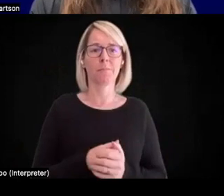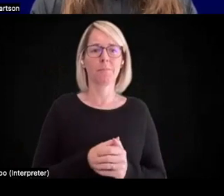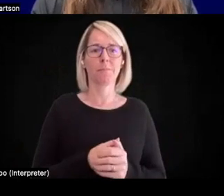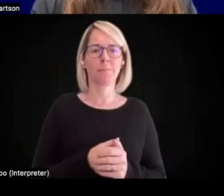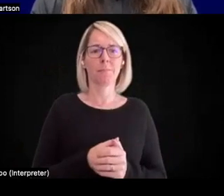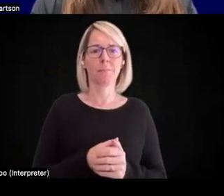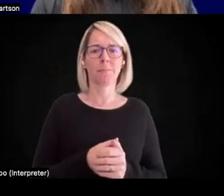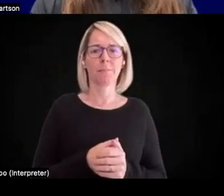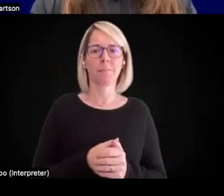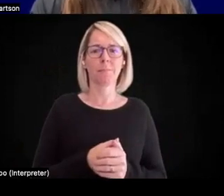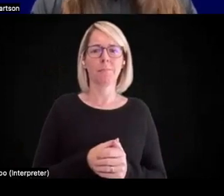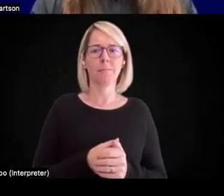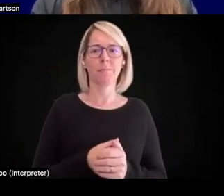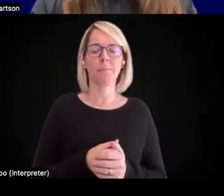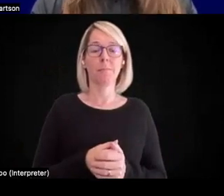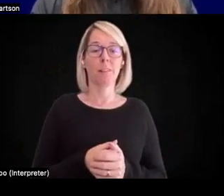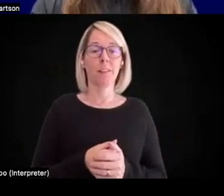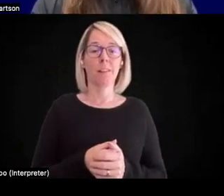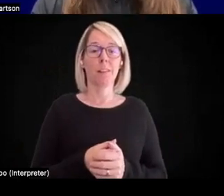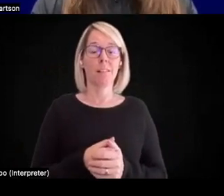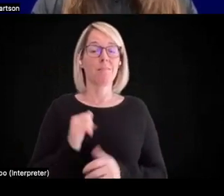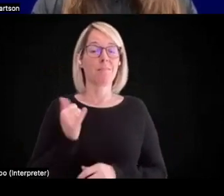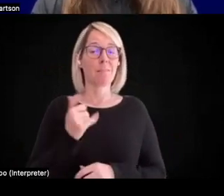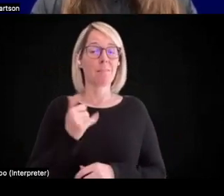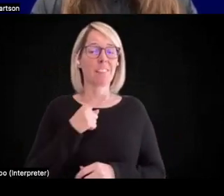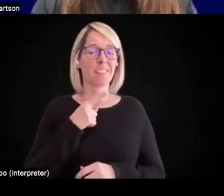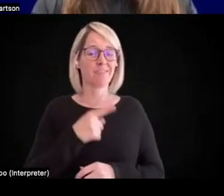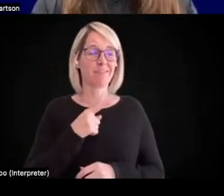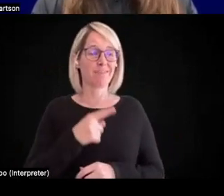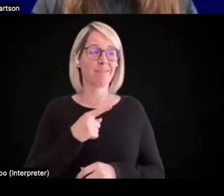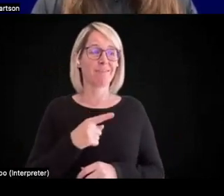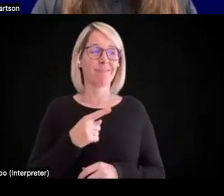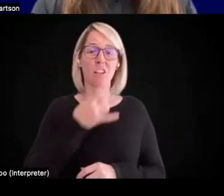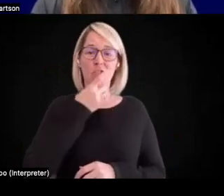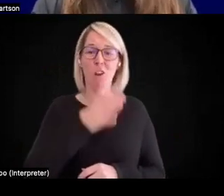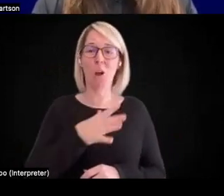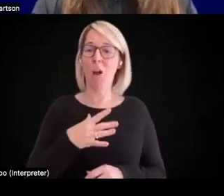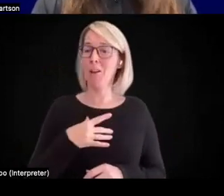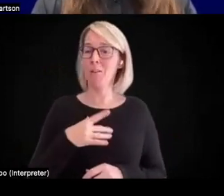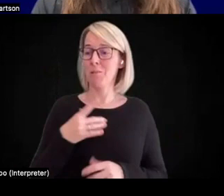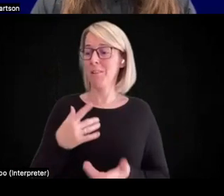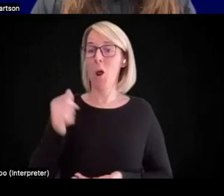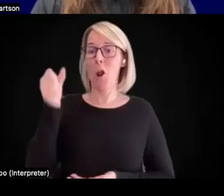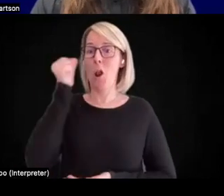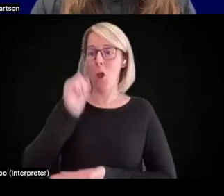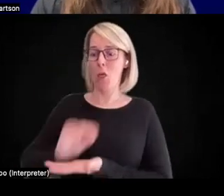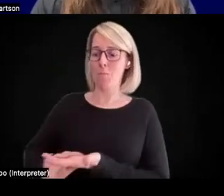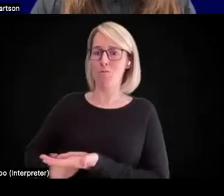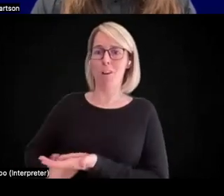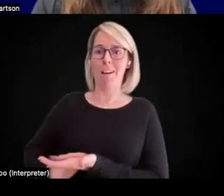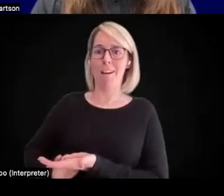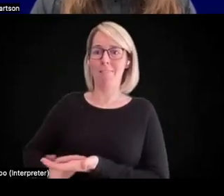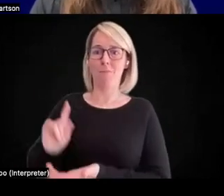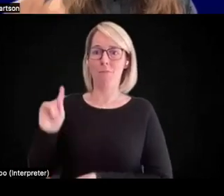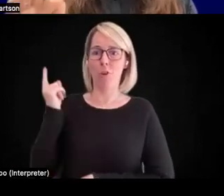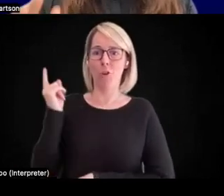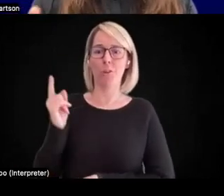page way before the teacher was even thinking about it, thinking about introducing it,